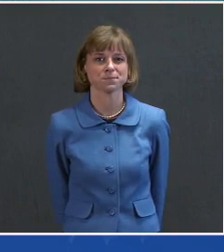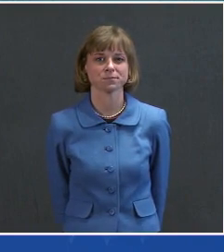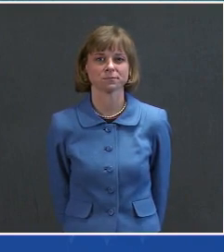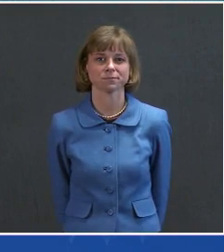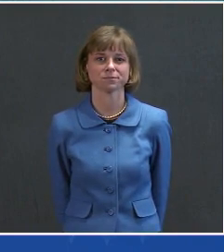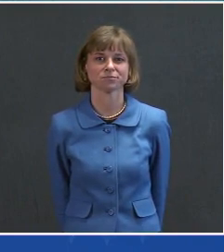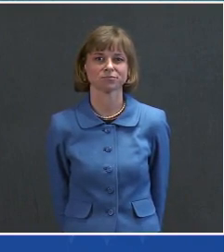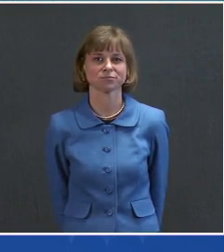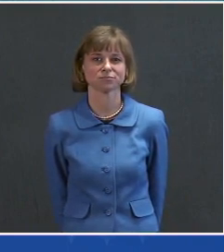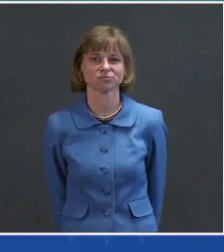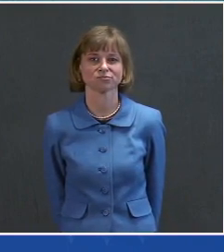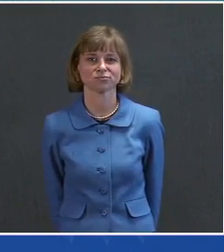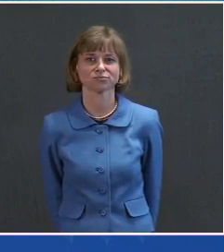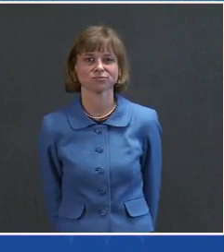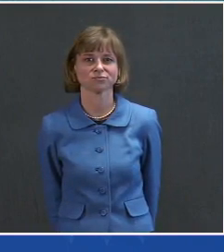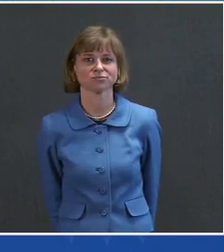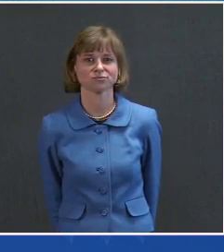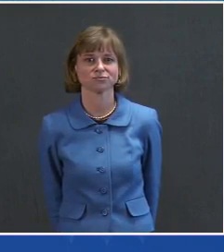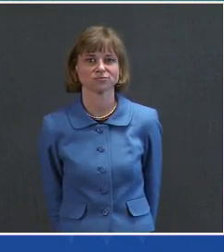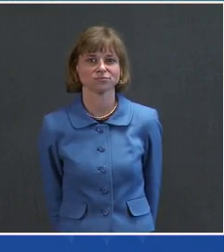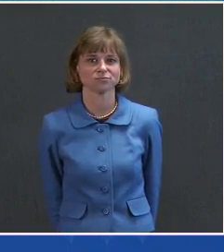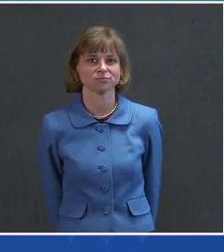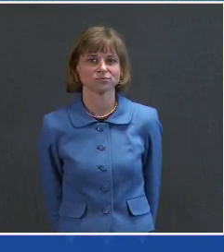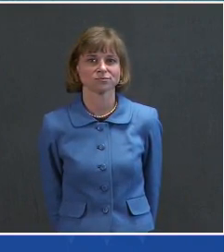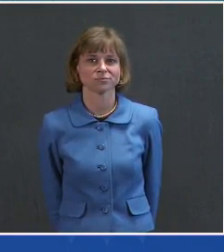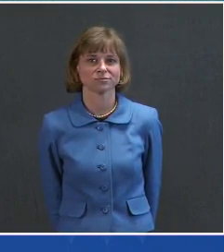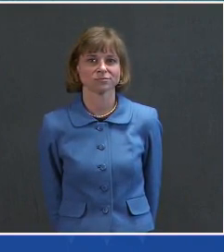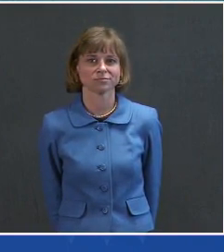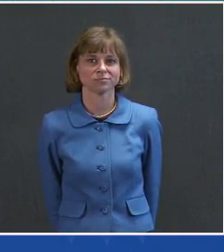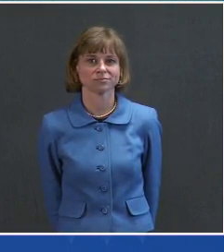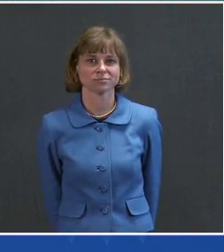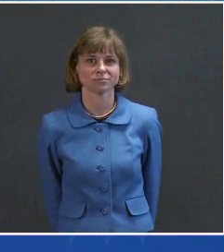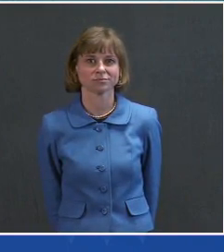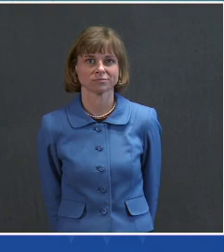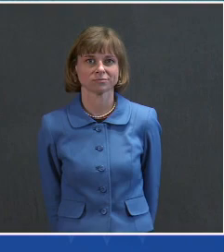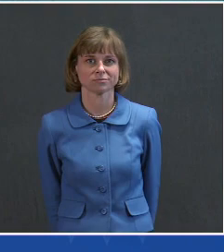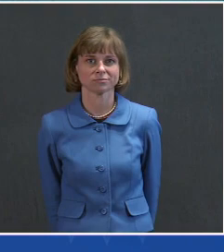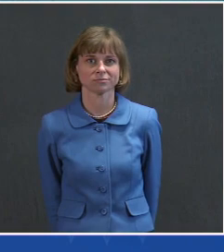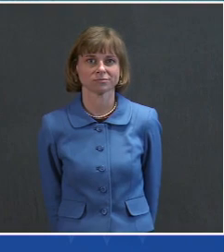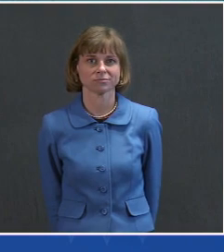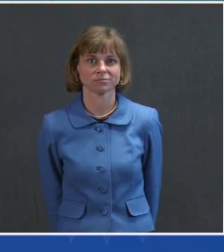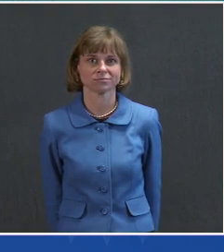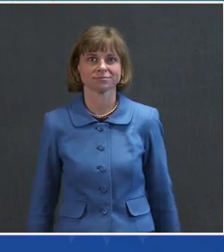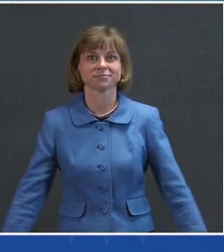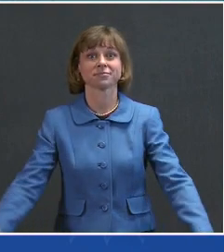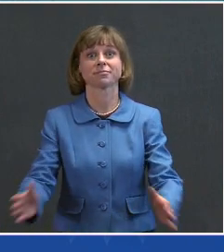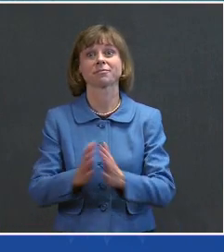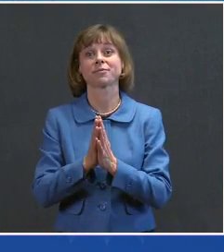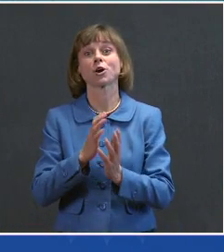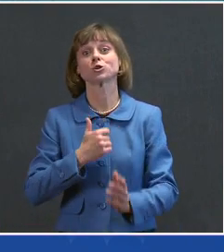Ms. Psaki: Oh, oh, sorry. Can I do one more thing? The Press: Yeah.